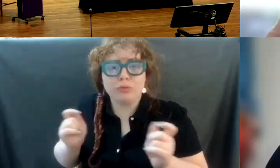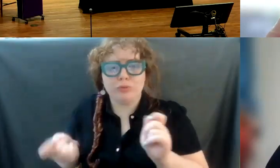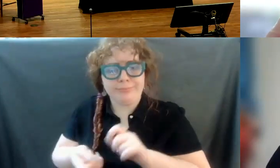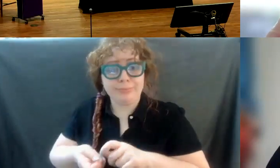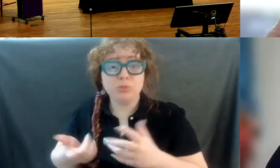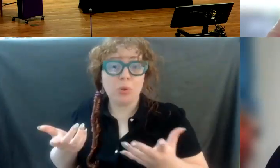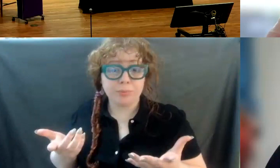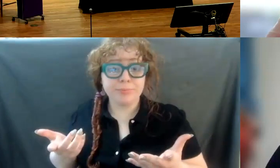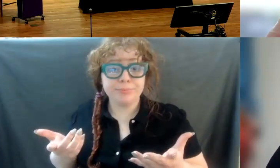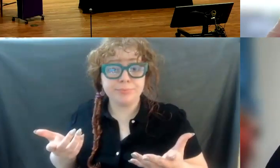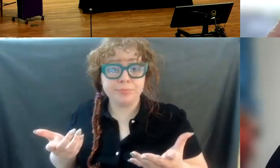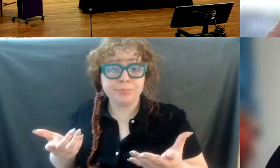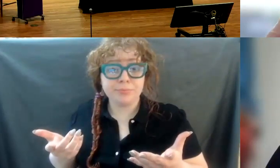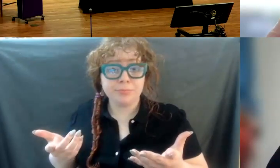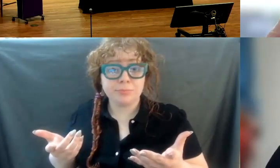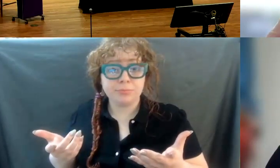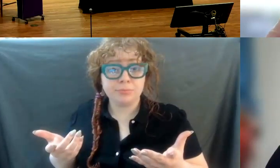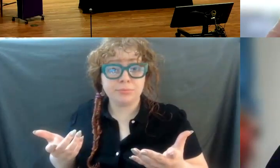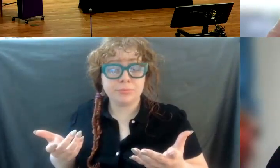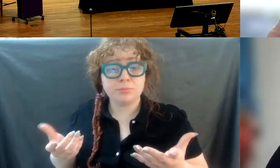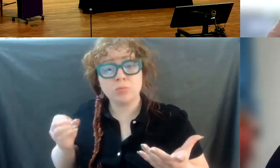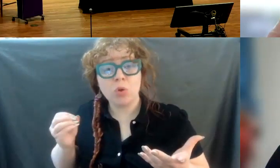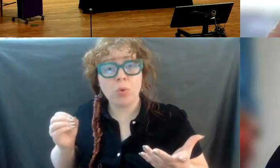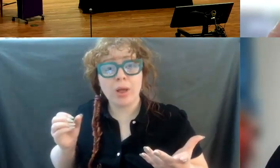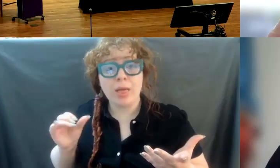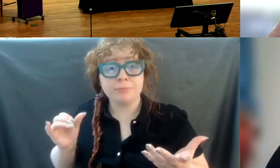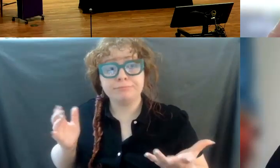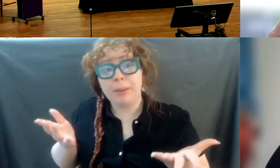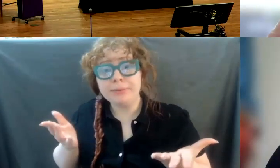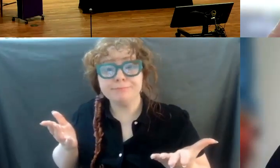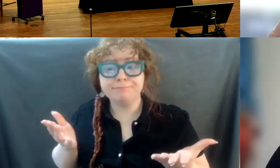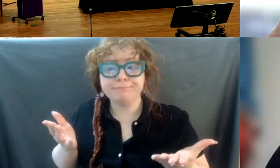or community organization or nonprofit or private organization groups,